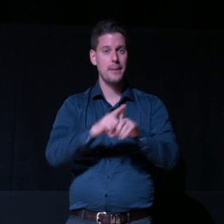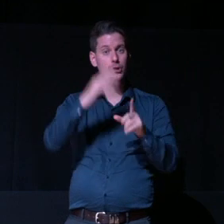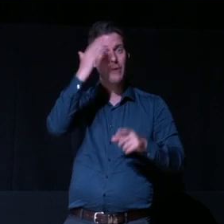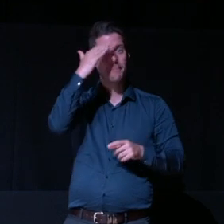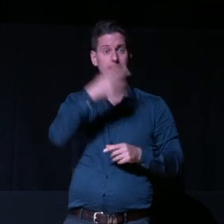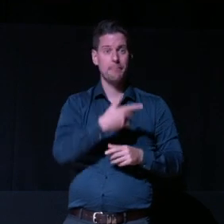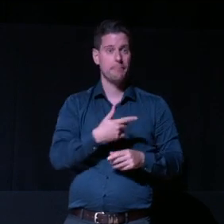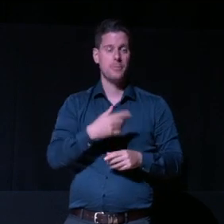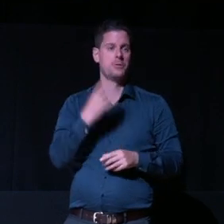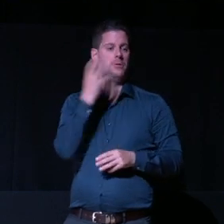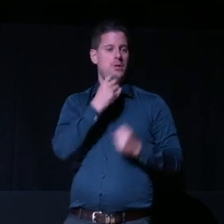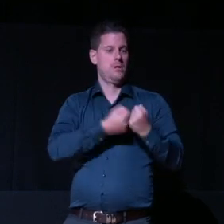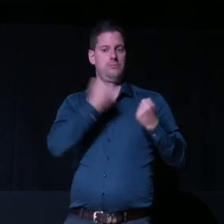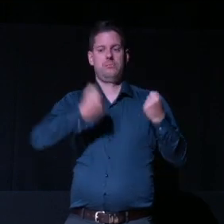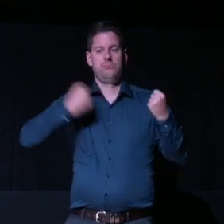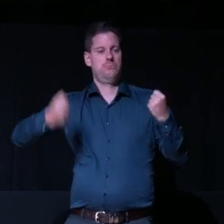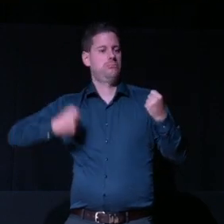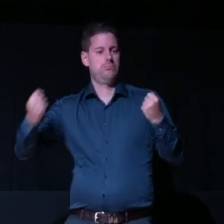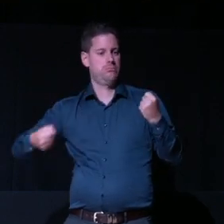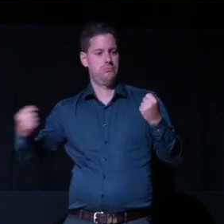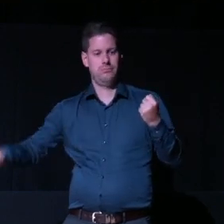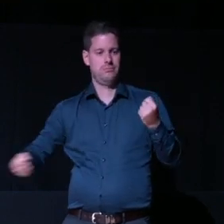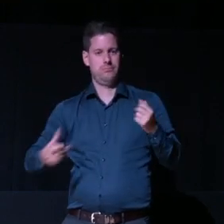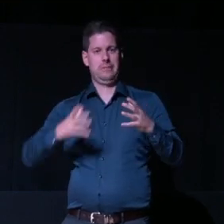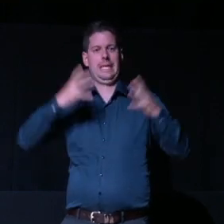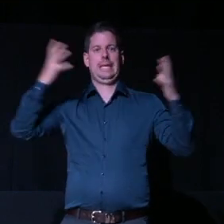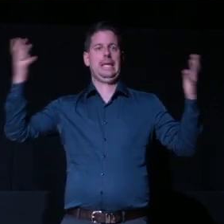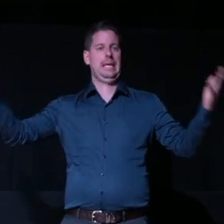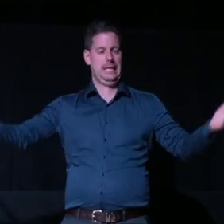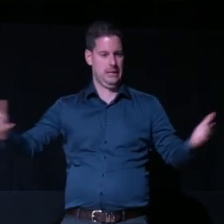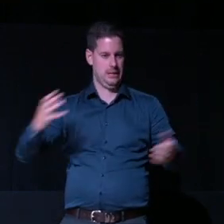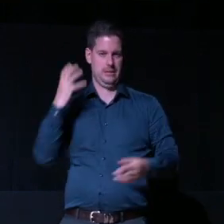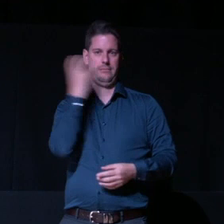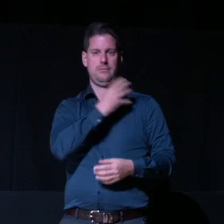that and like turn it into a giant dumpster fire to get more attention.